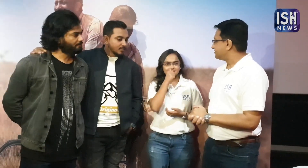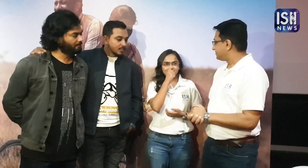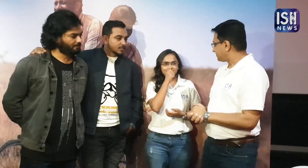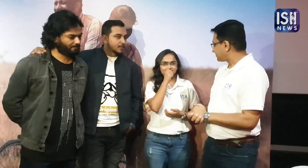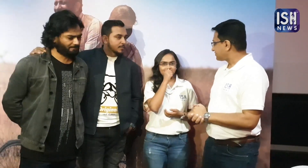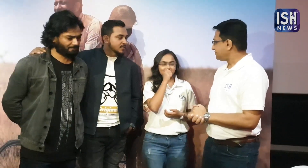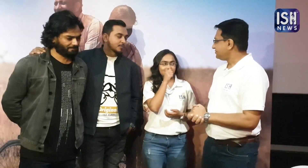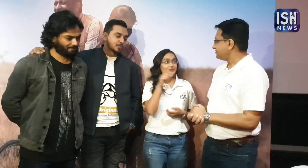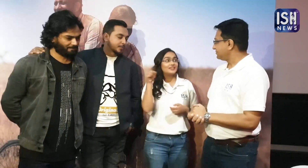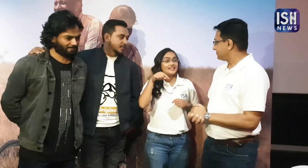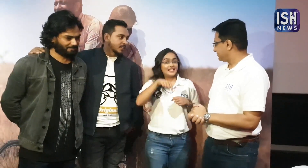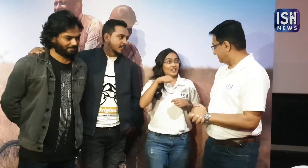Everything about the film is special.